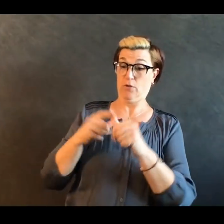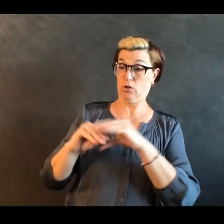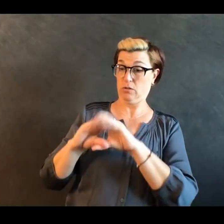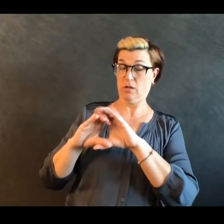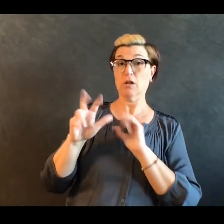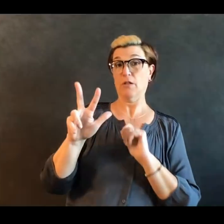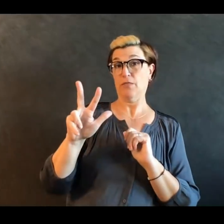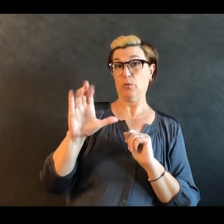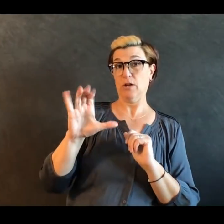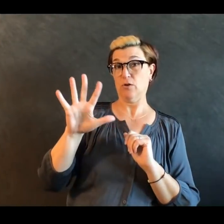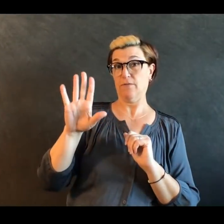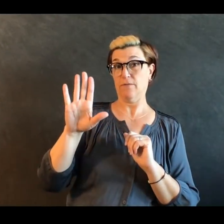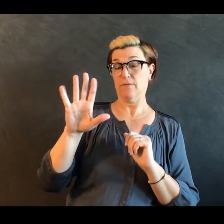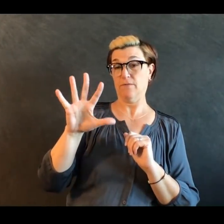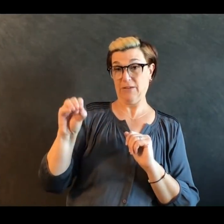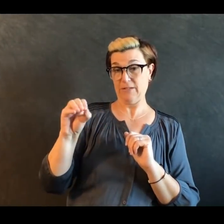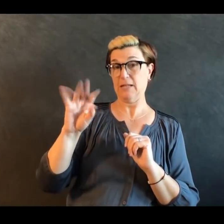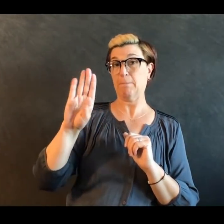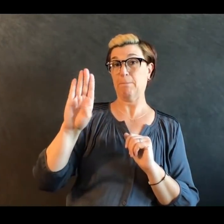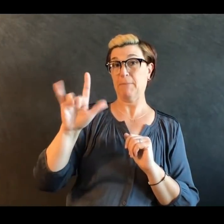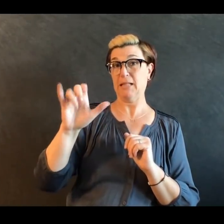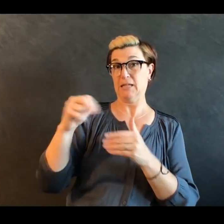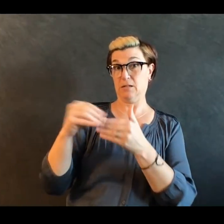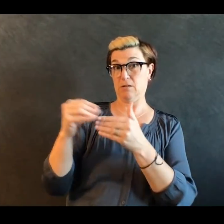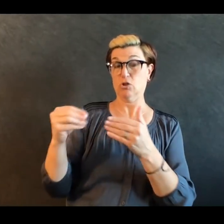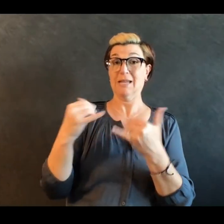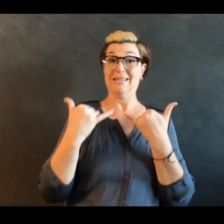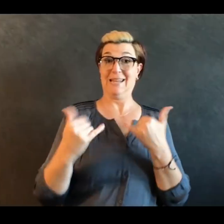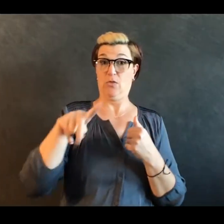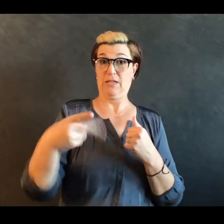and now phase two we want to do two hundred and fifty billion this goes to